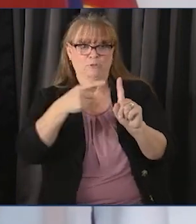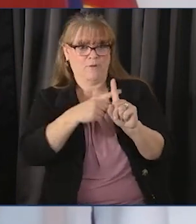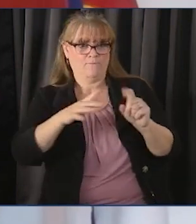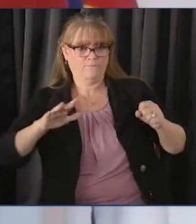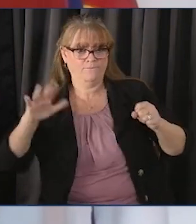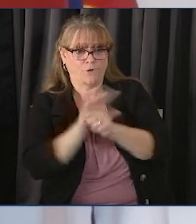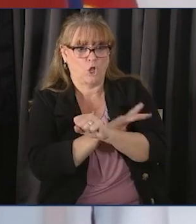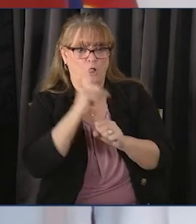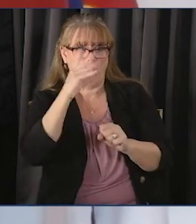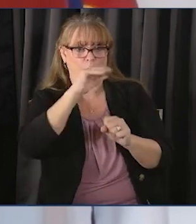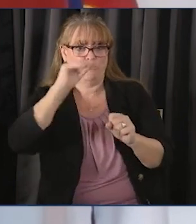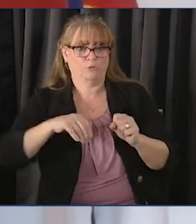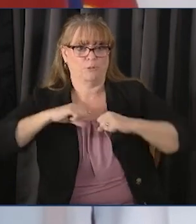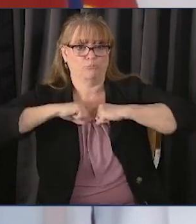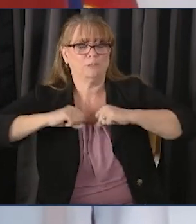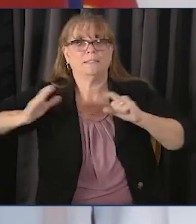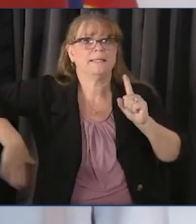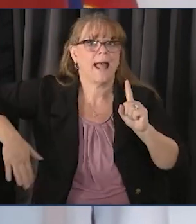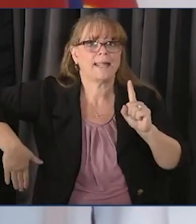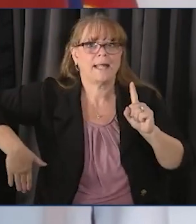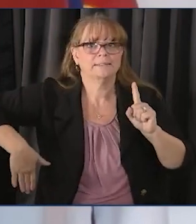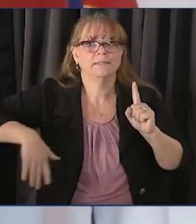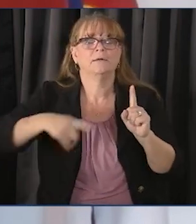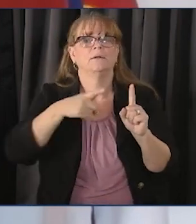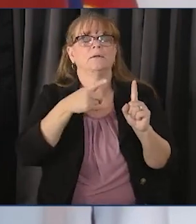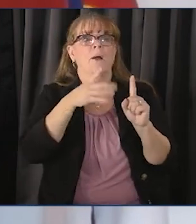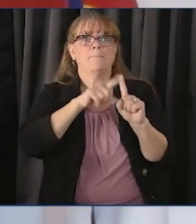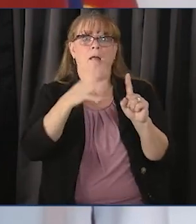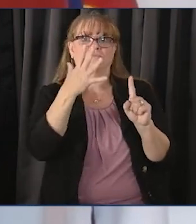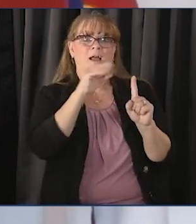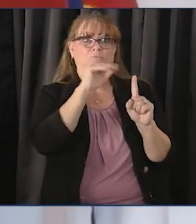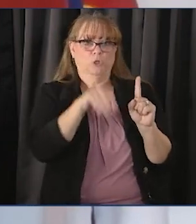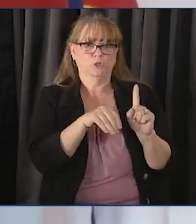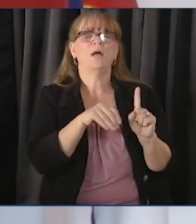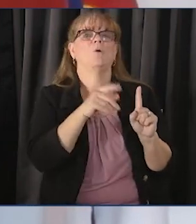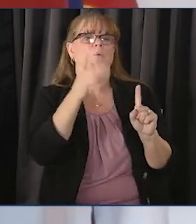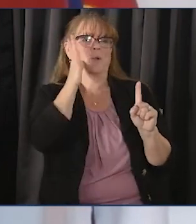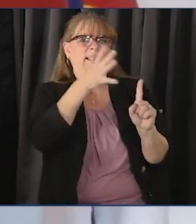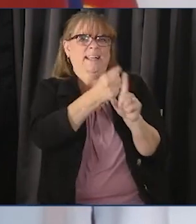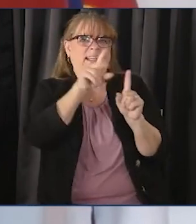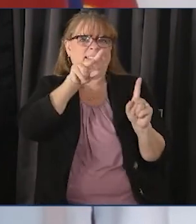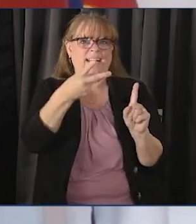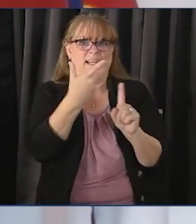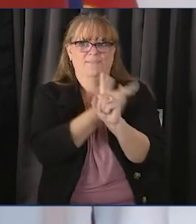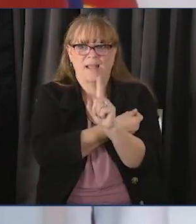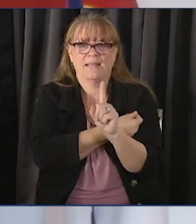That is it's exciting news that we're on our way on our way not there yet on our way to